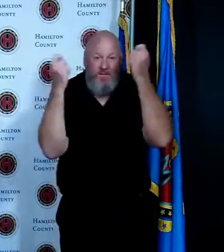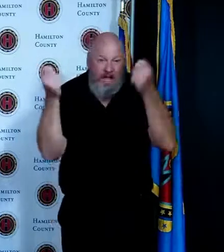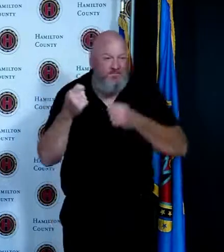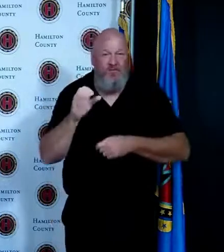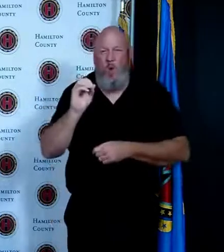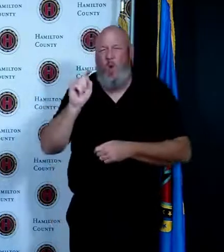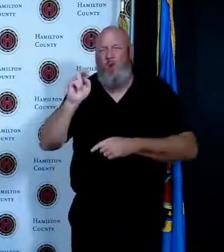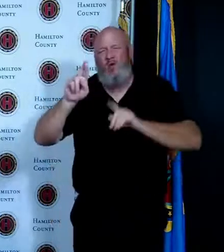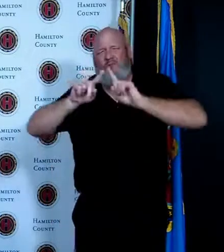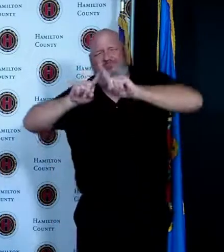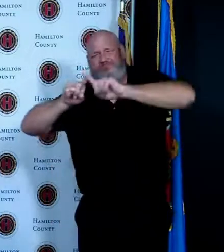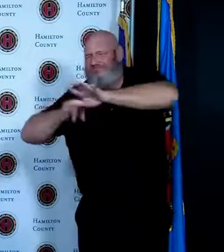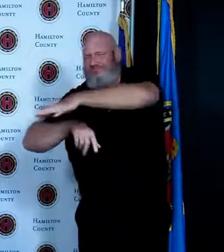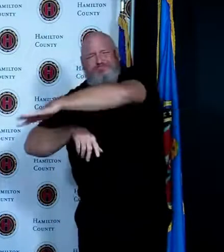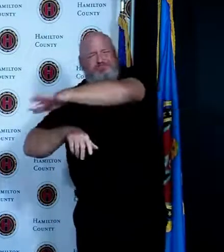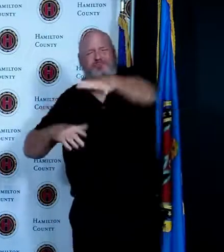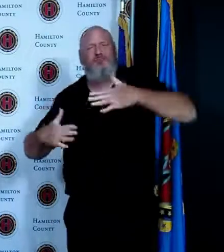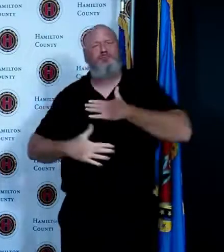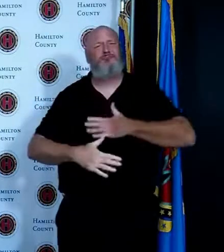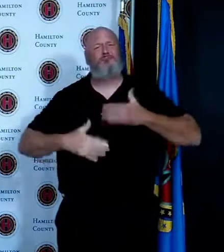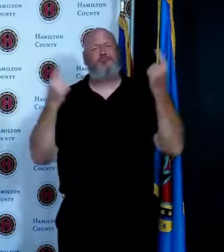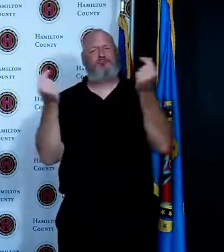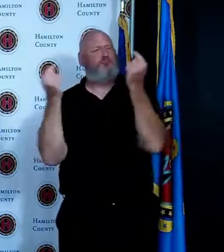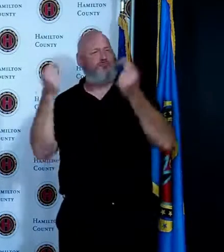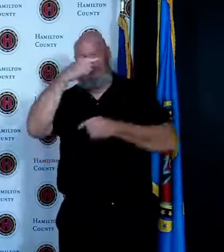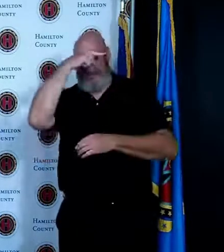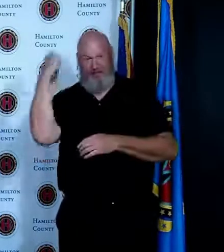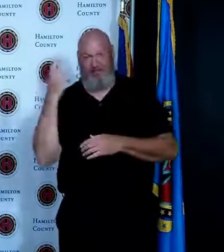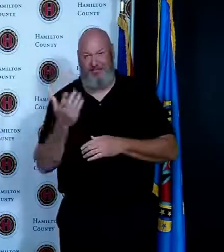of these things and one of the ways to do that is to wear a mask so I don't